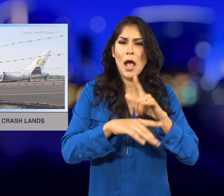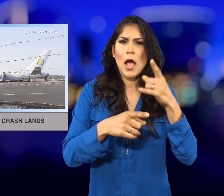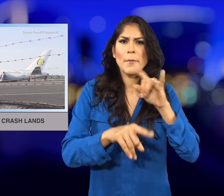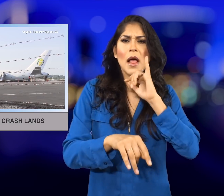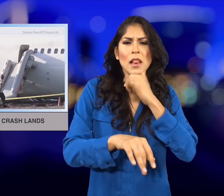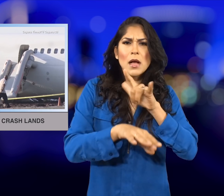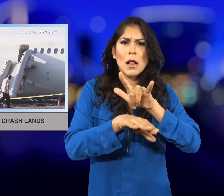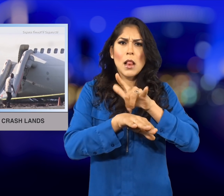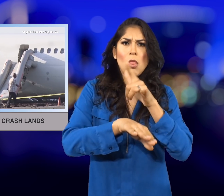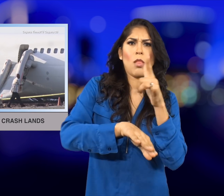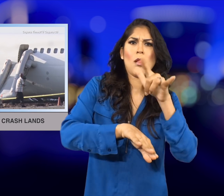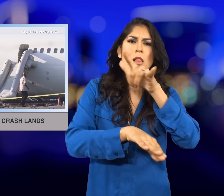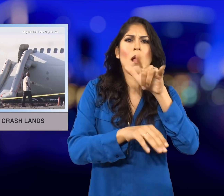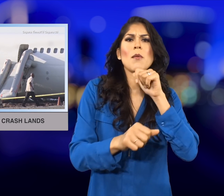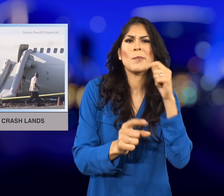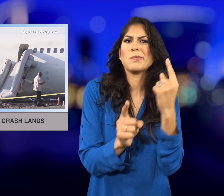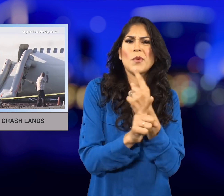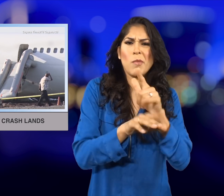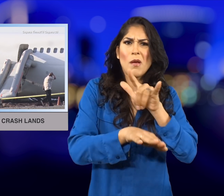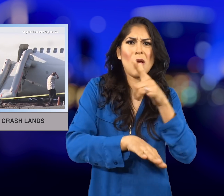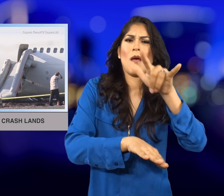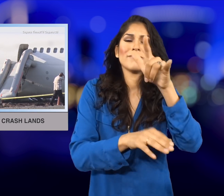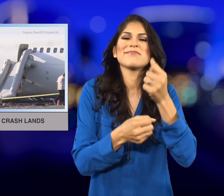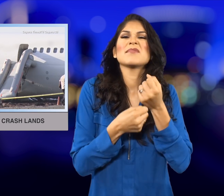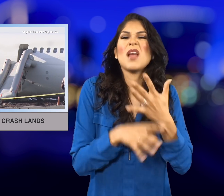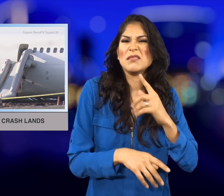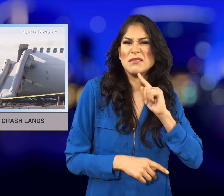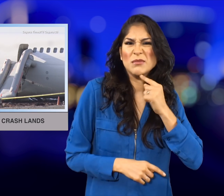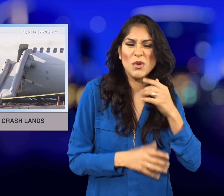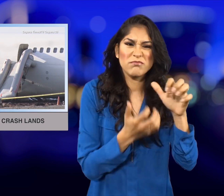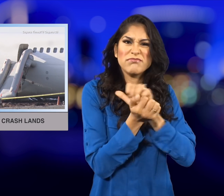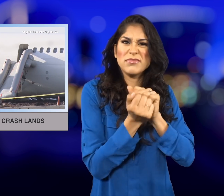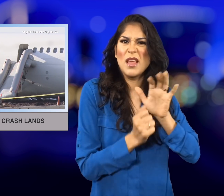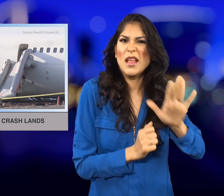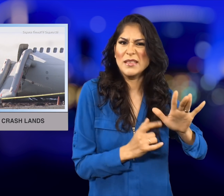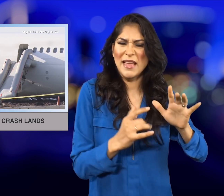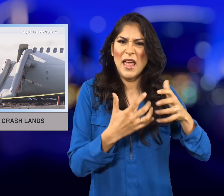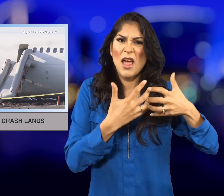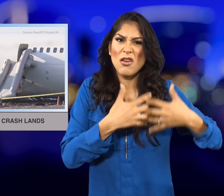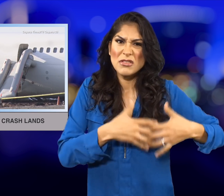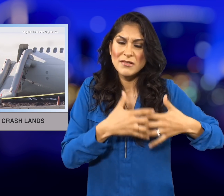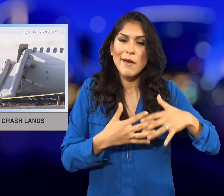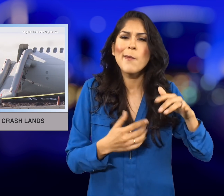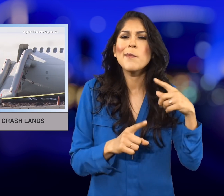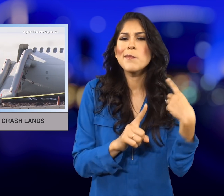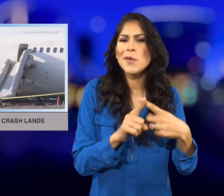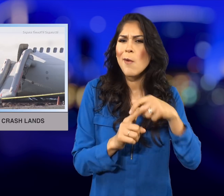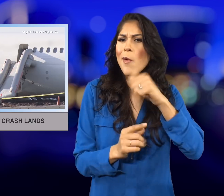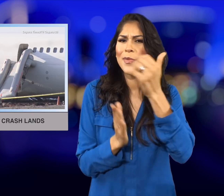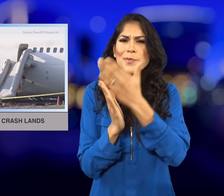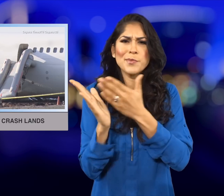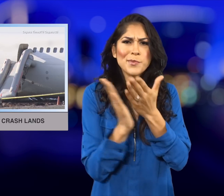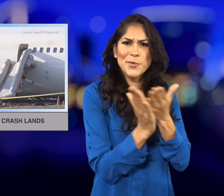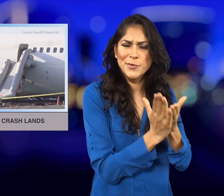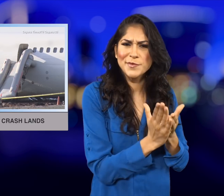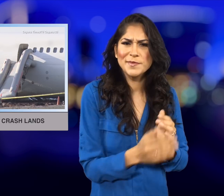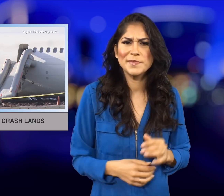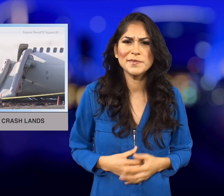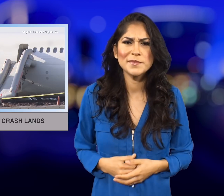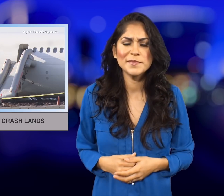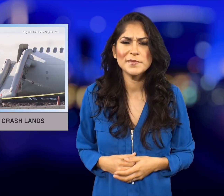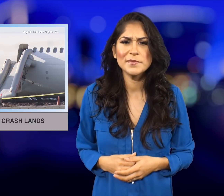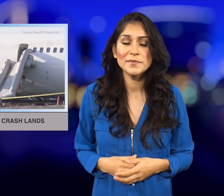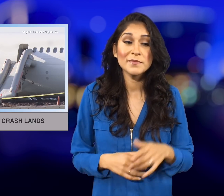causing extensive damage to the engine and other parts.